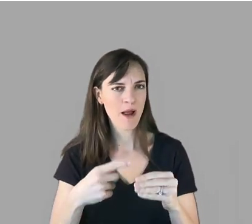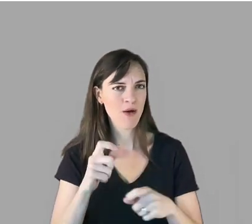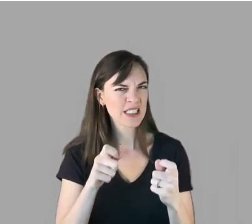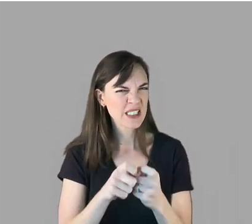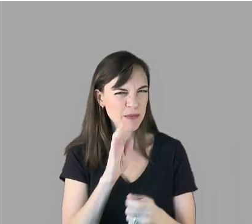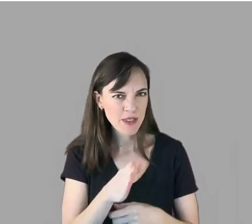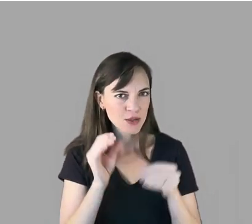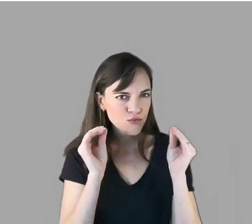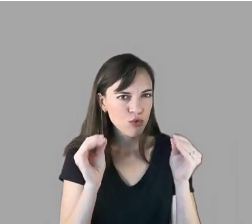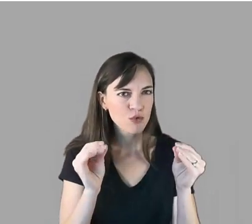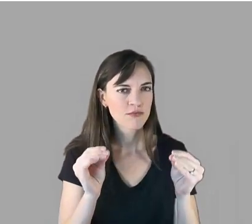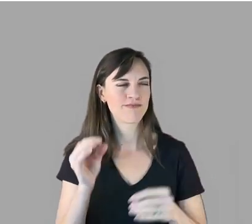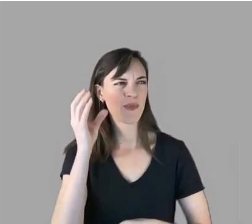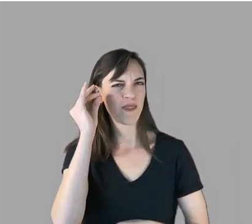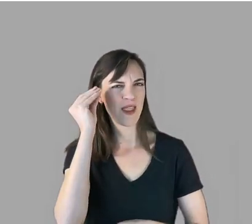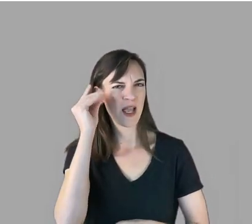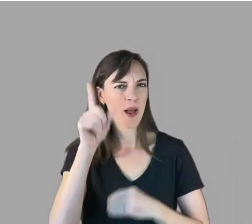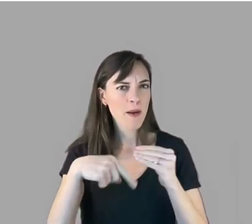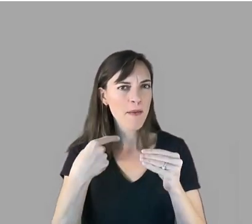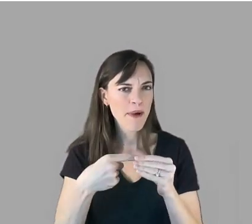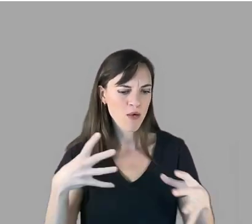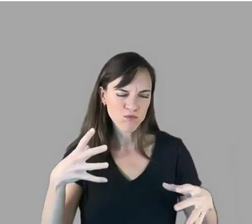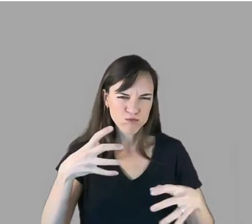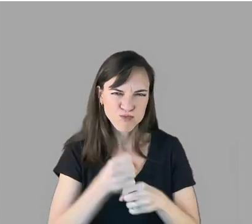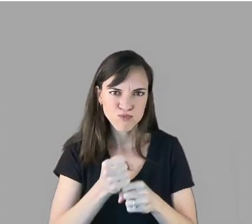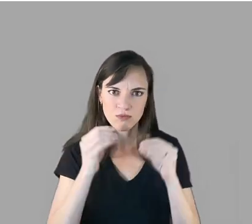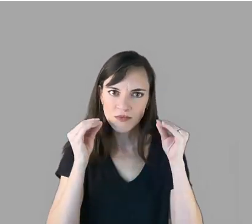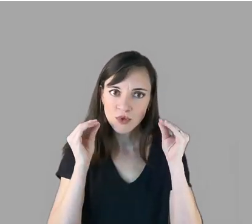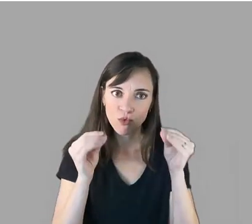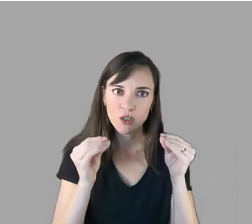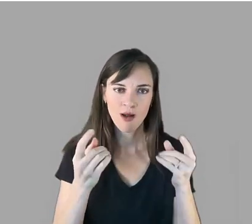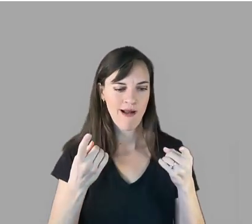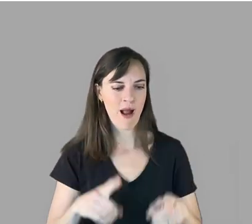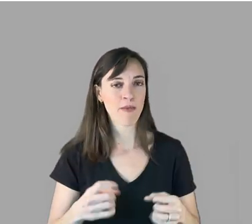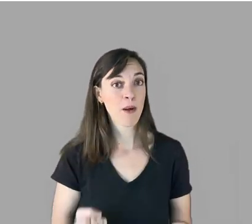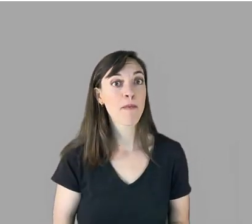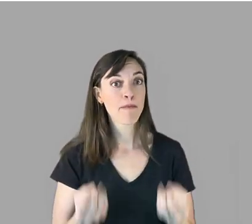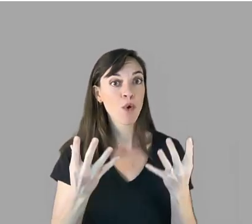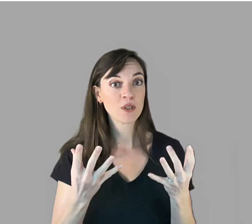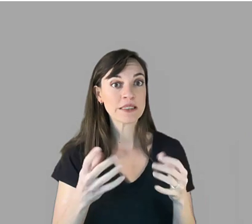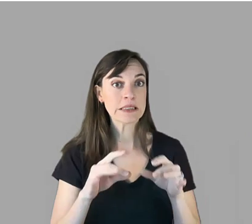Thinking of intensive instruction through the multi-tiered system of supports (MTSS) framework…